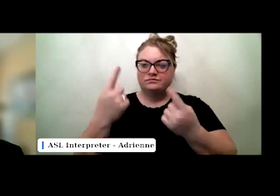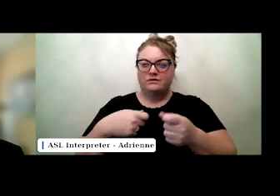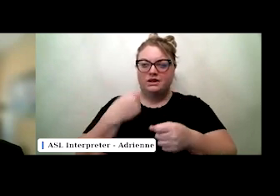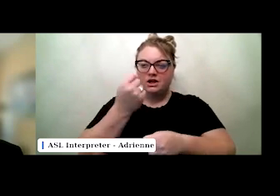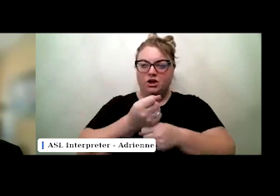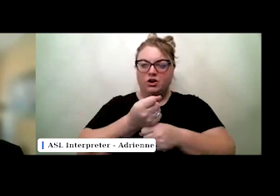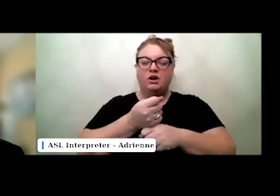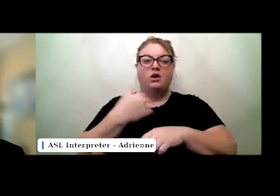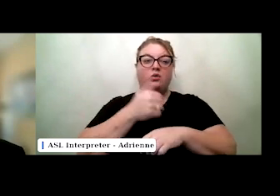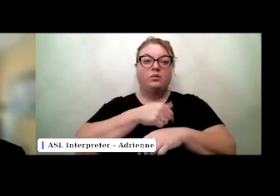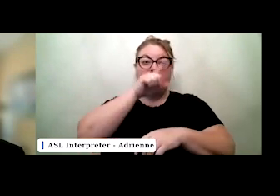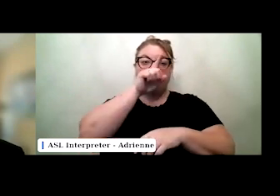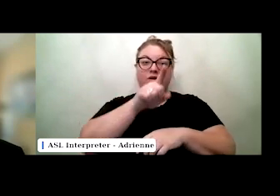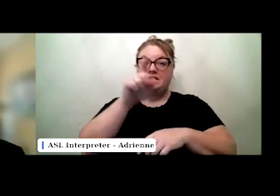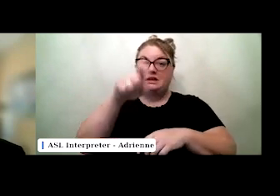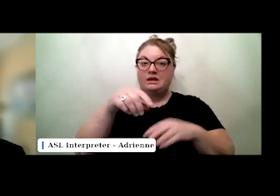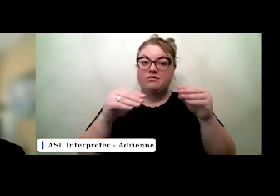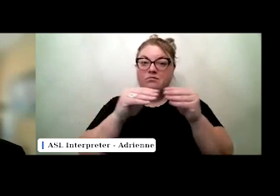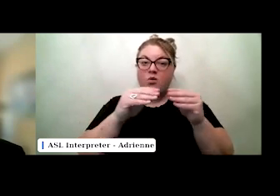Was that we really need more information.